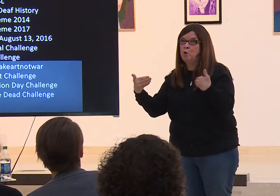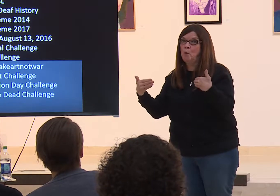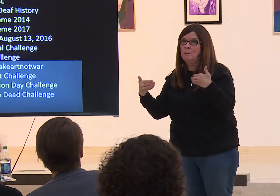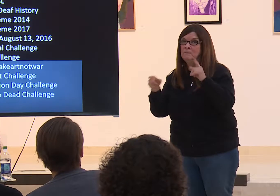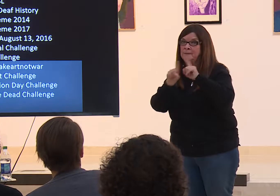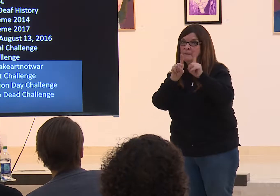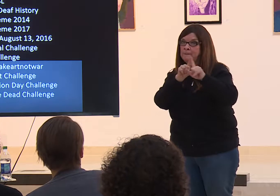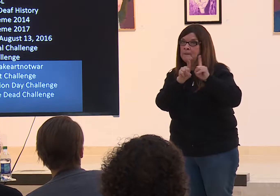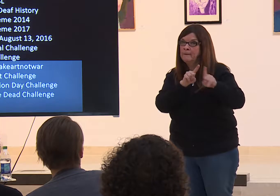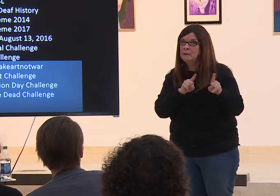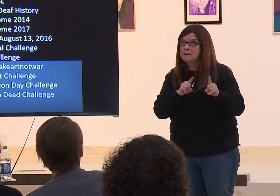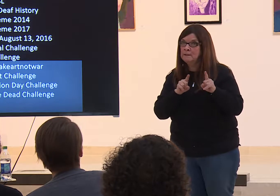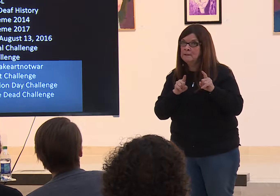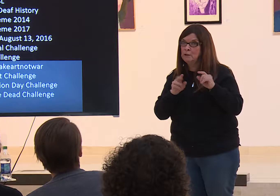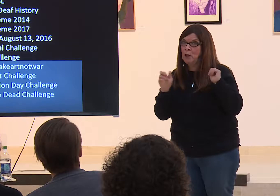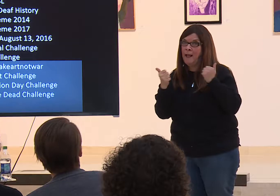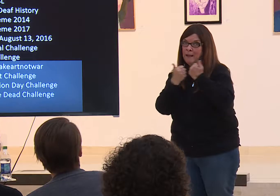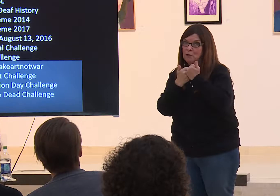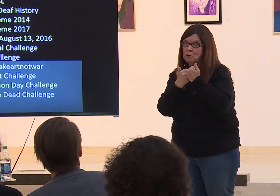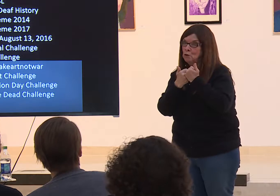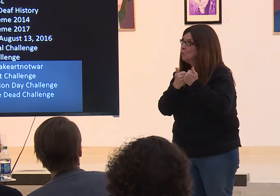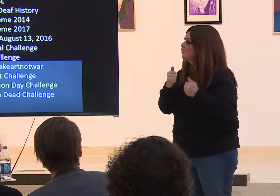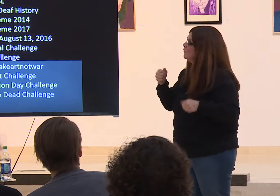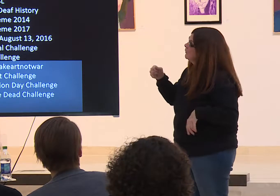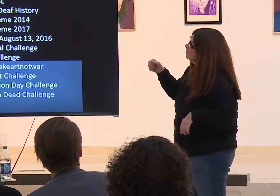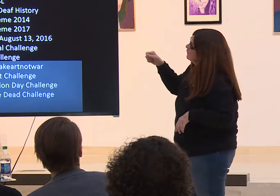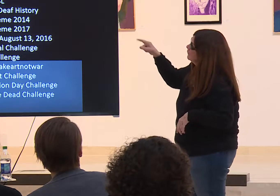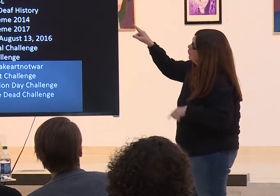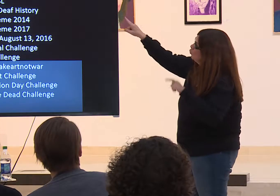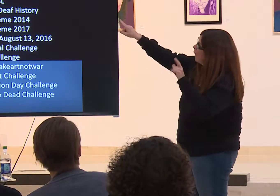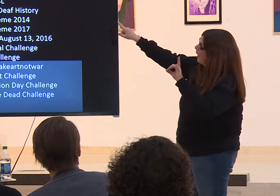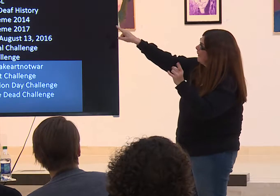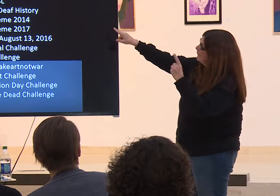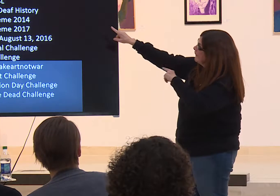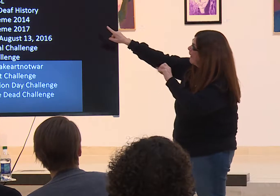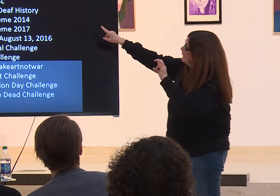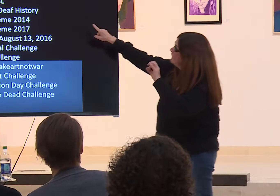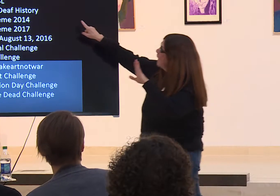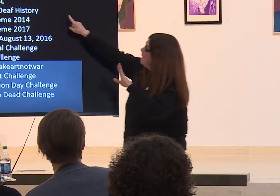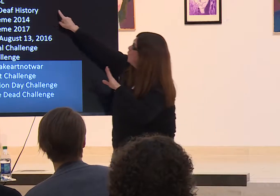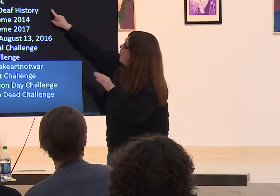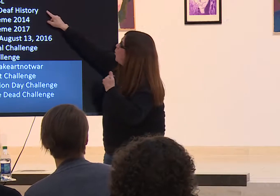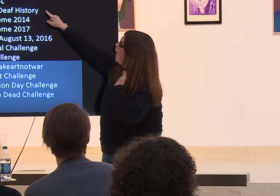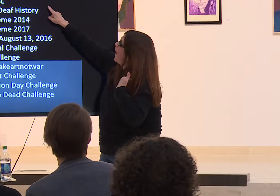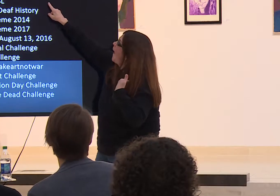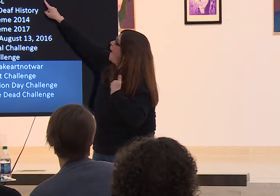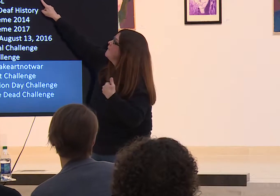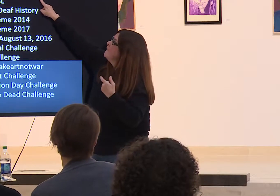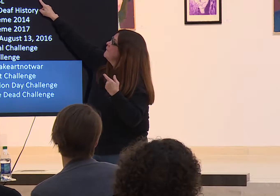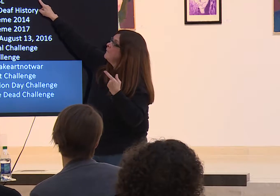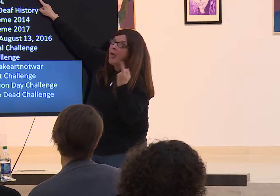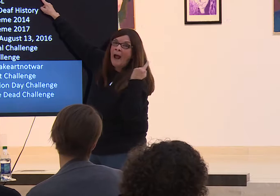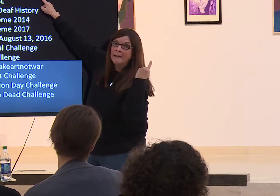Now, all of these different motifs we have displayed in the exhibits behind us.